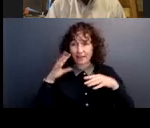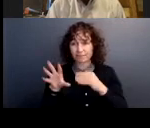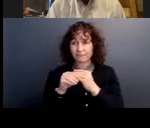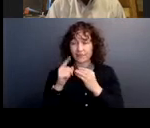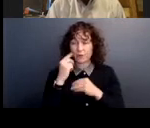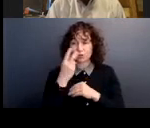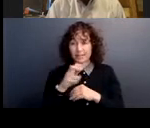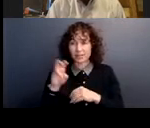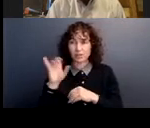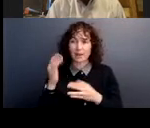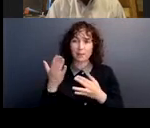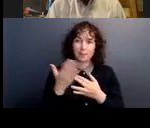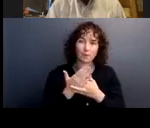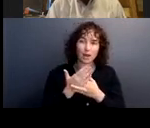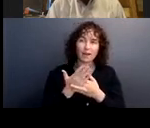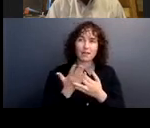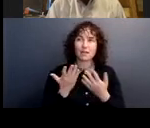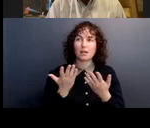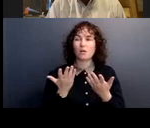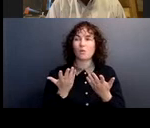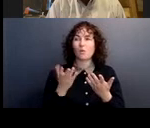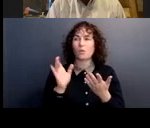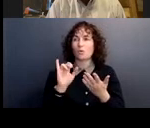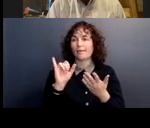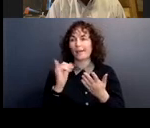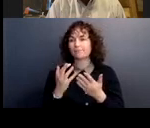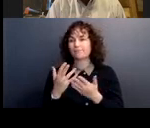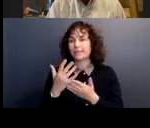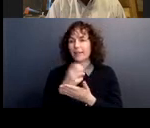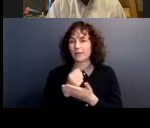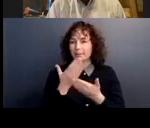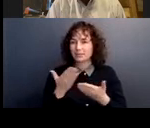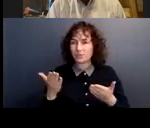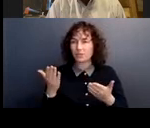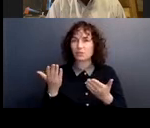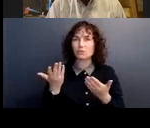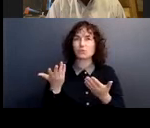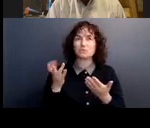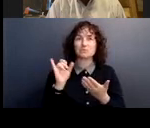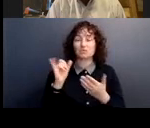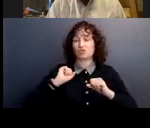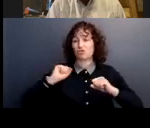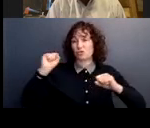such as breaks or gathering materials or just a stretch break